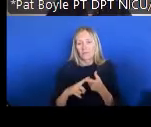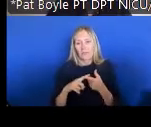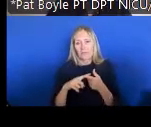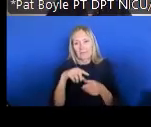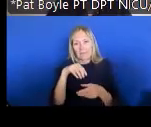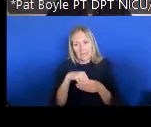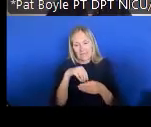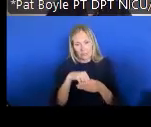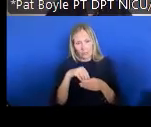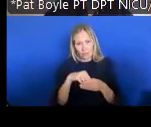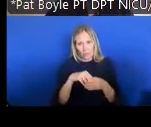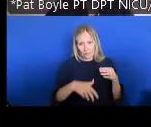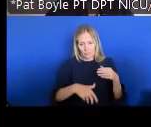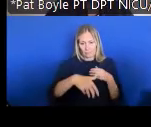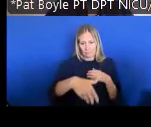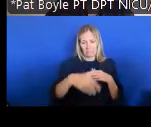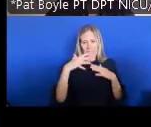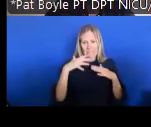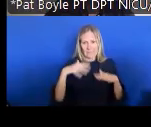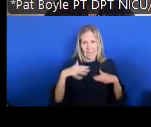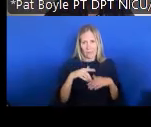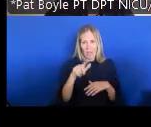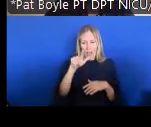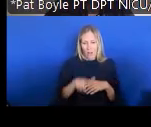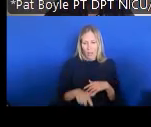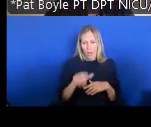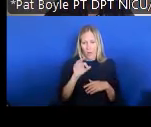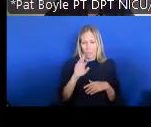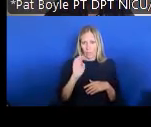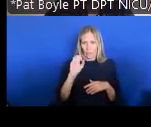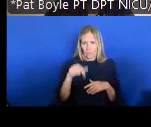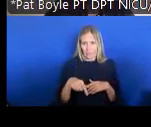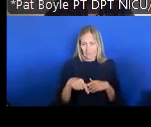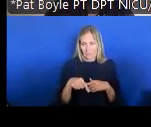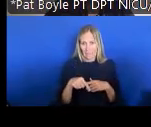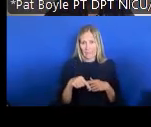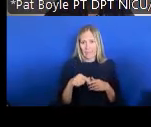frequency versus the extra uterine sounds. So it's a change